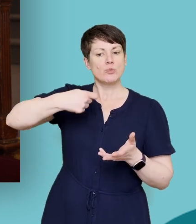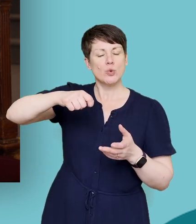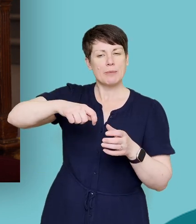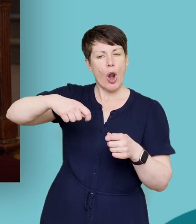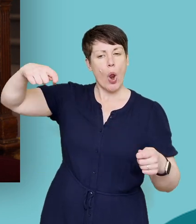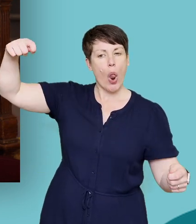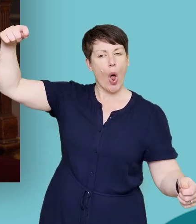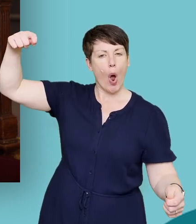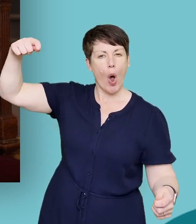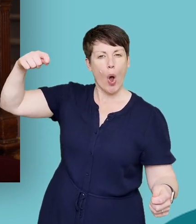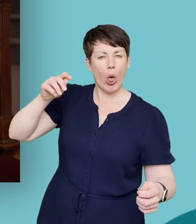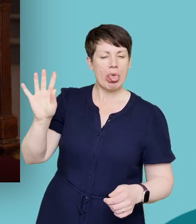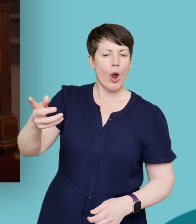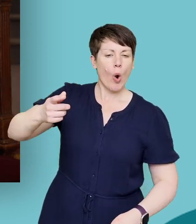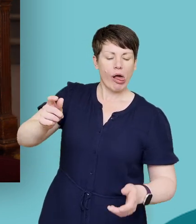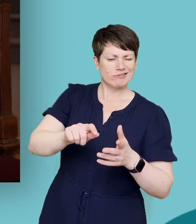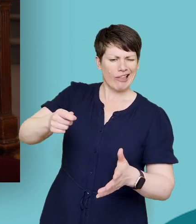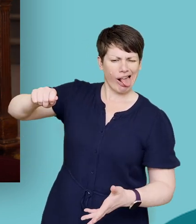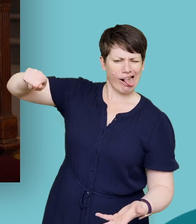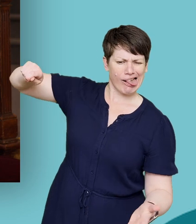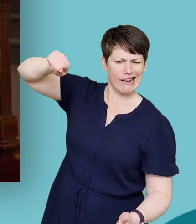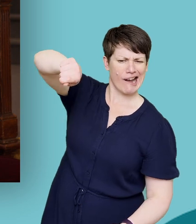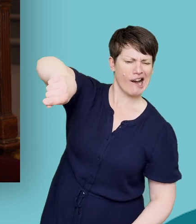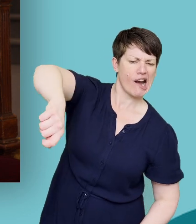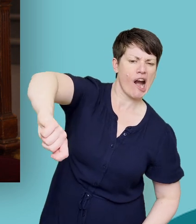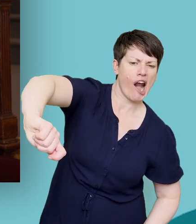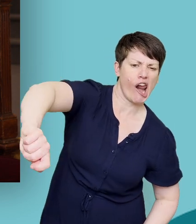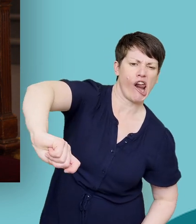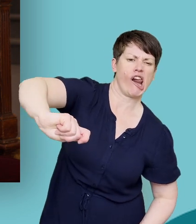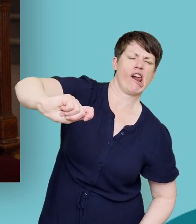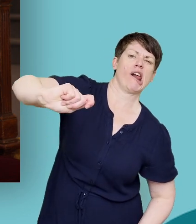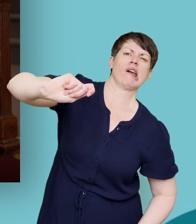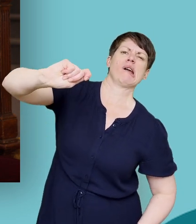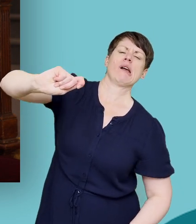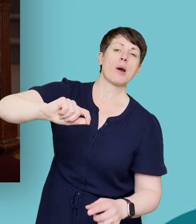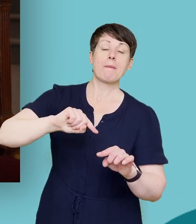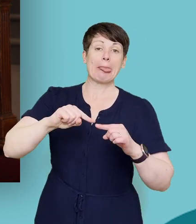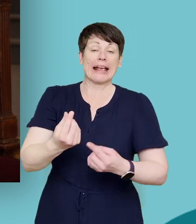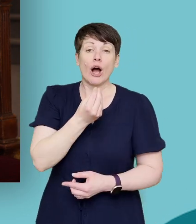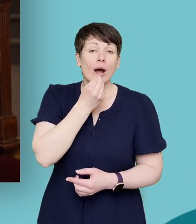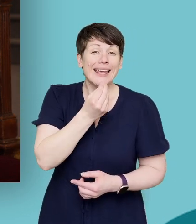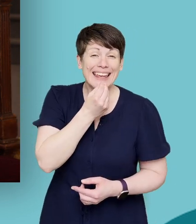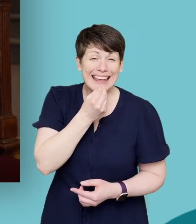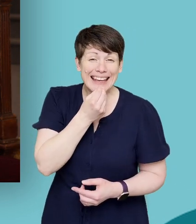They all have to dip into the bowl and try and eat. But everybody is more emaciated around this